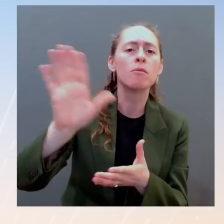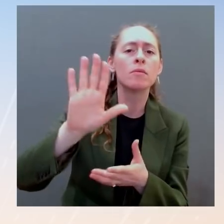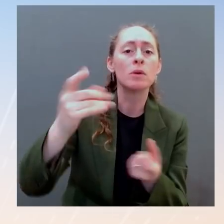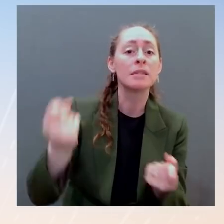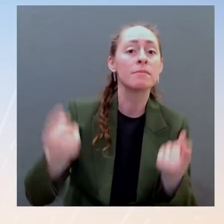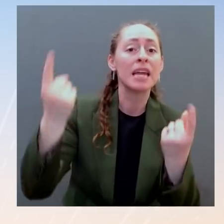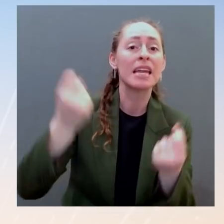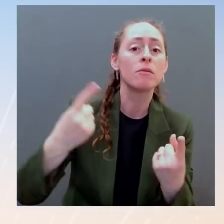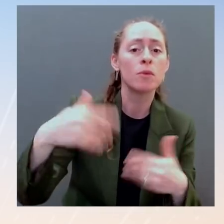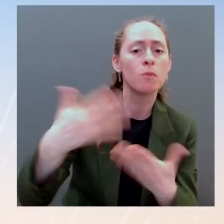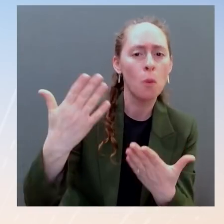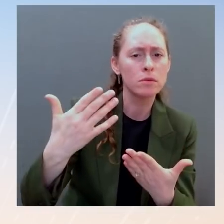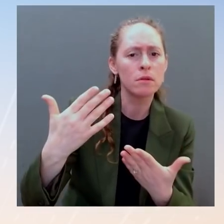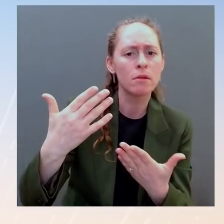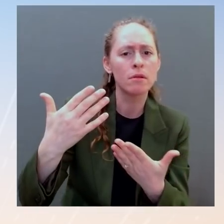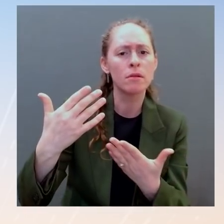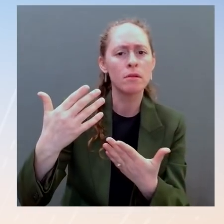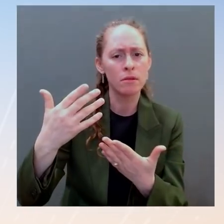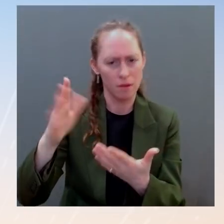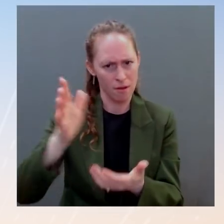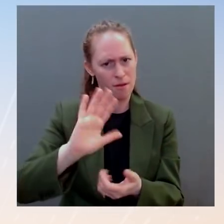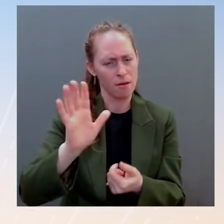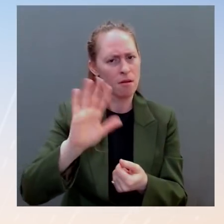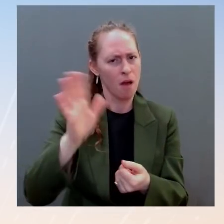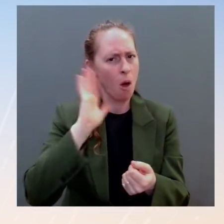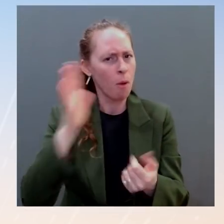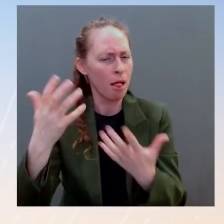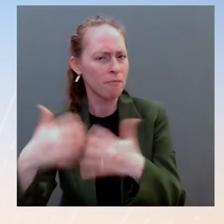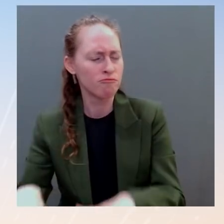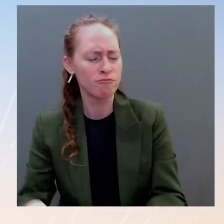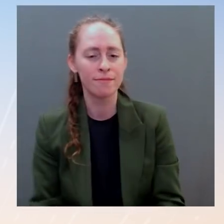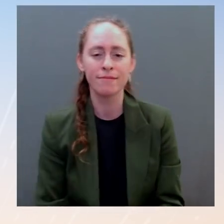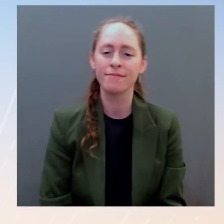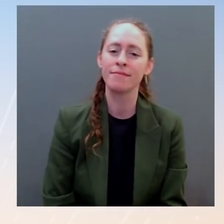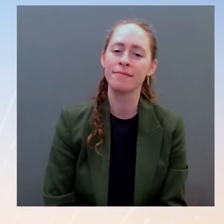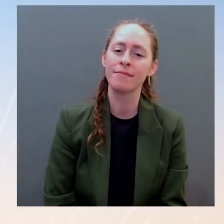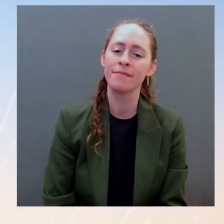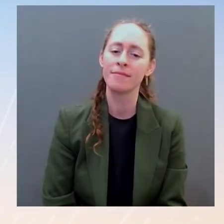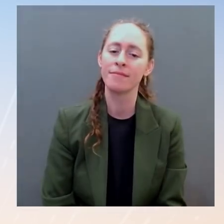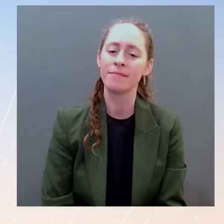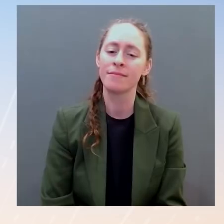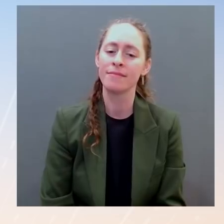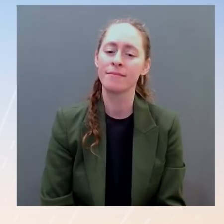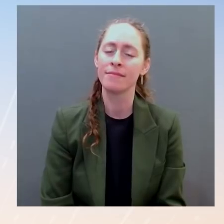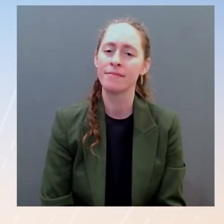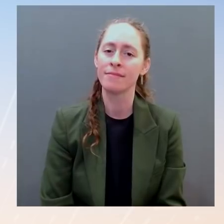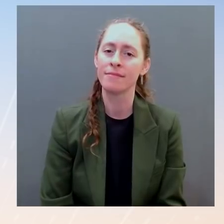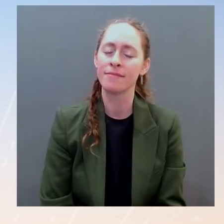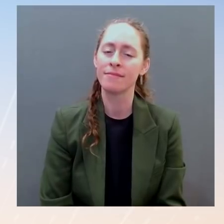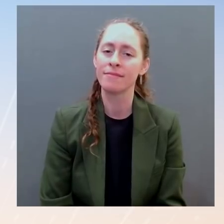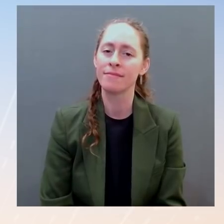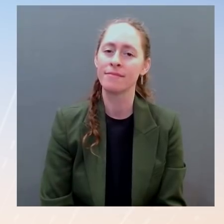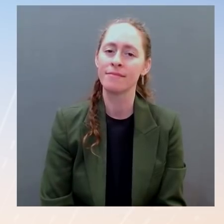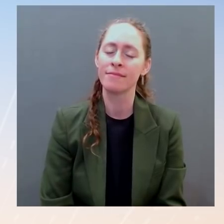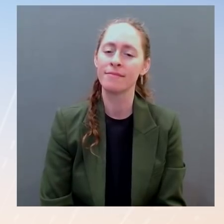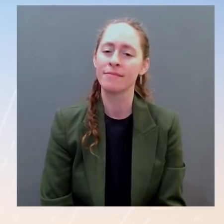released a report saying that government spending accounted for 3 percent of the inflation that we're seeing now. So is spending more really the way to go?